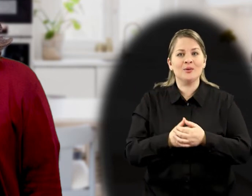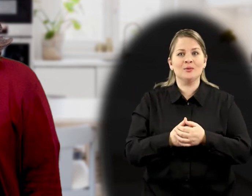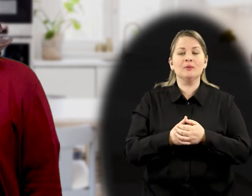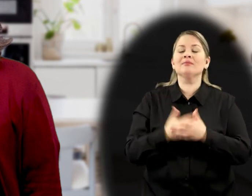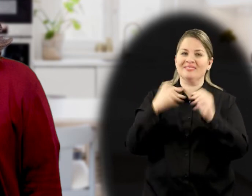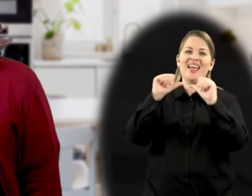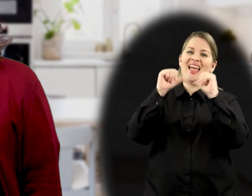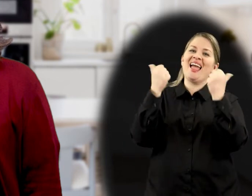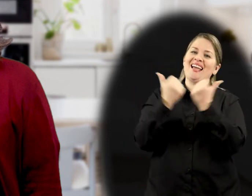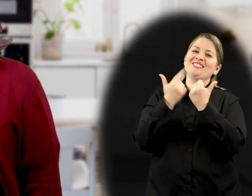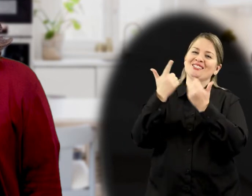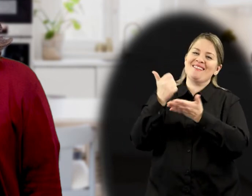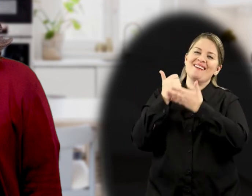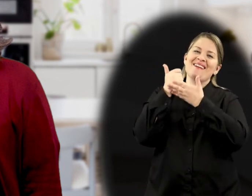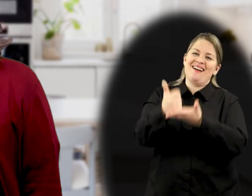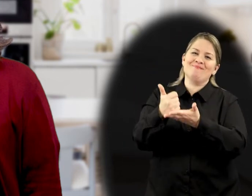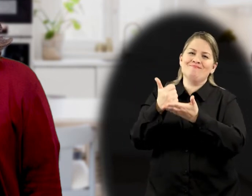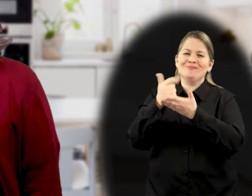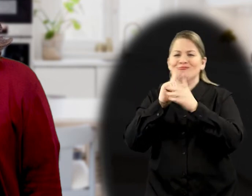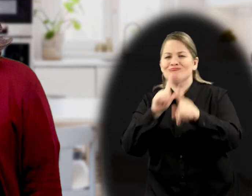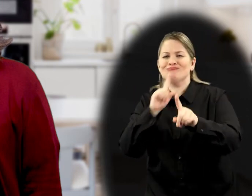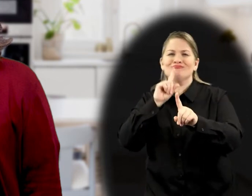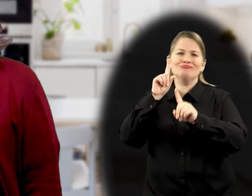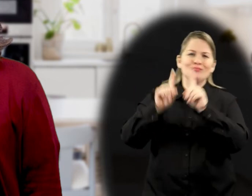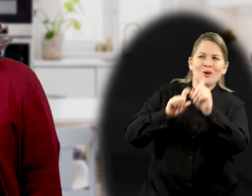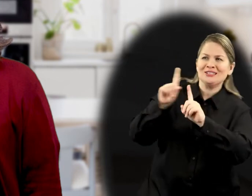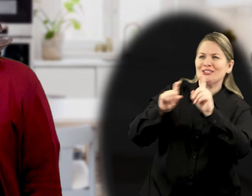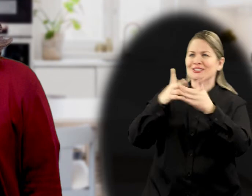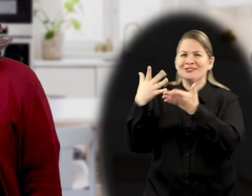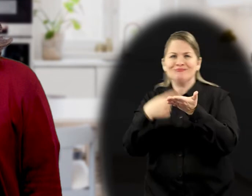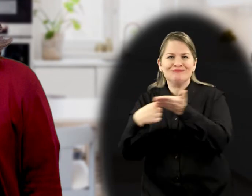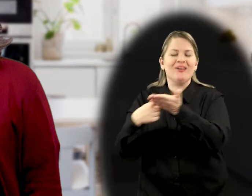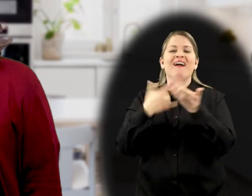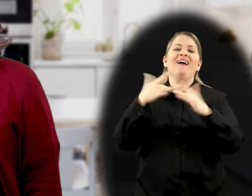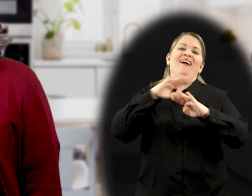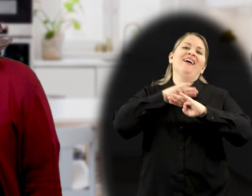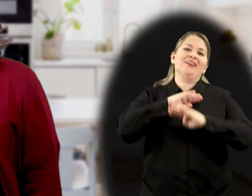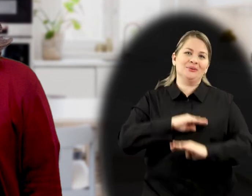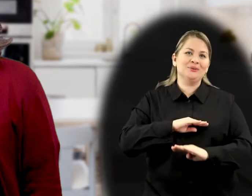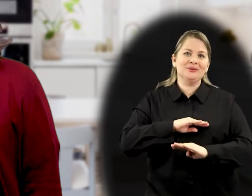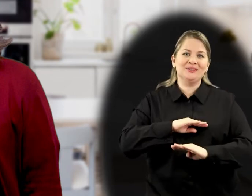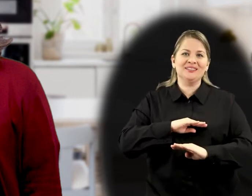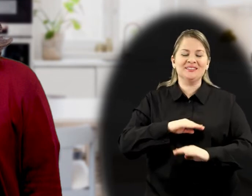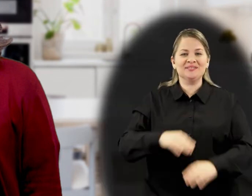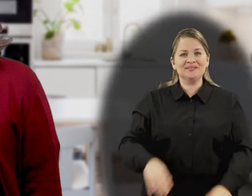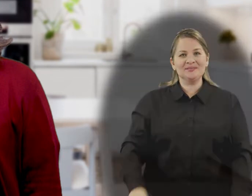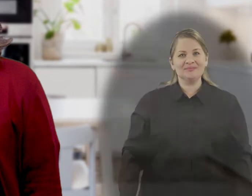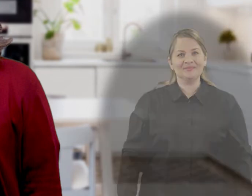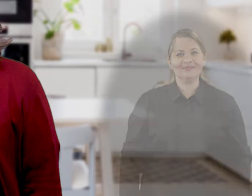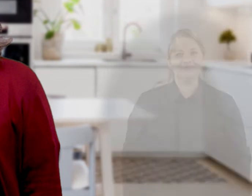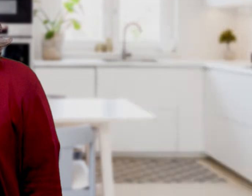about communicating with a patient's family member who is deaf.